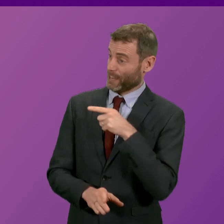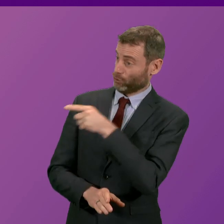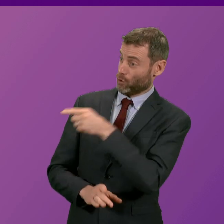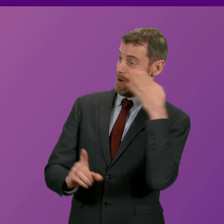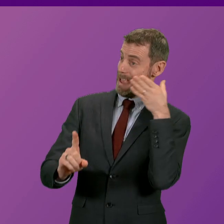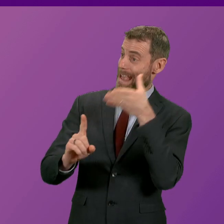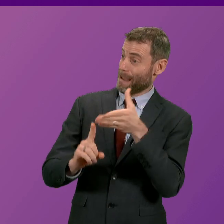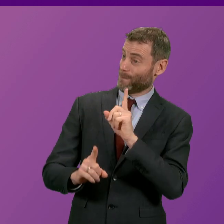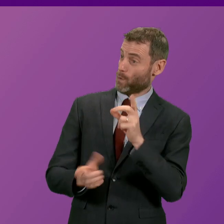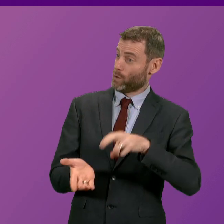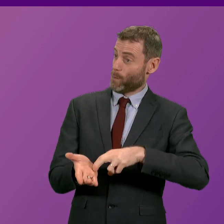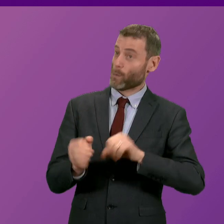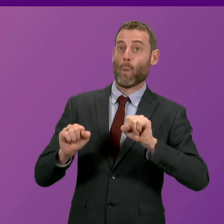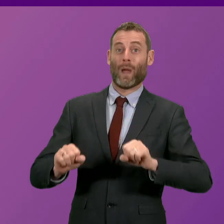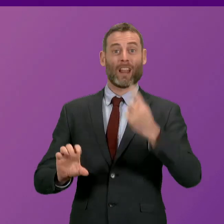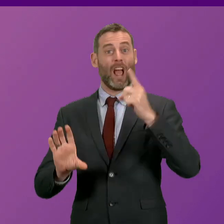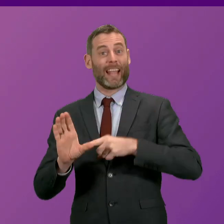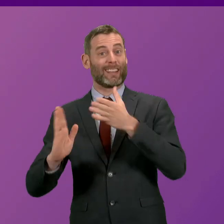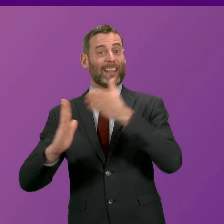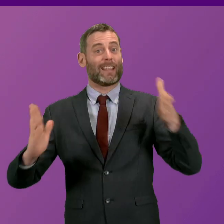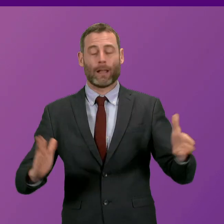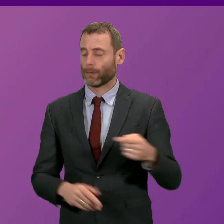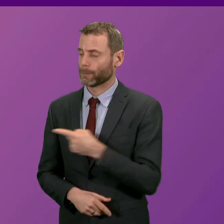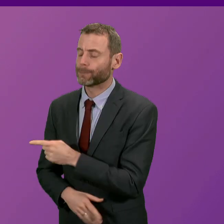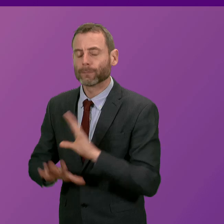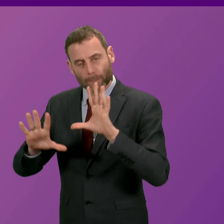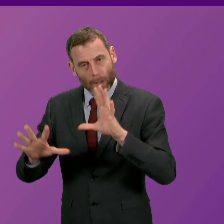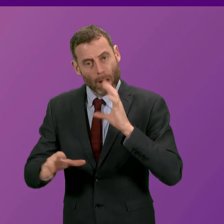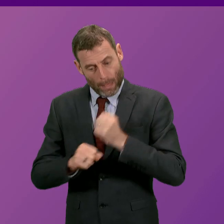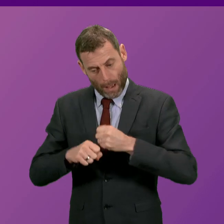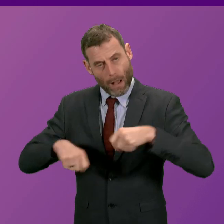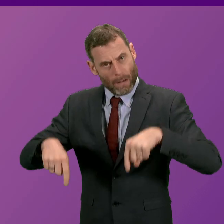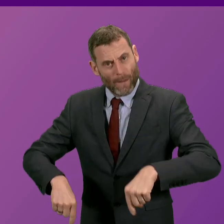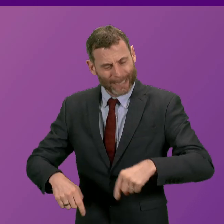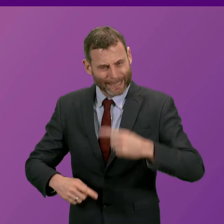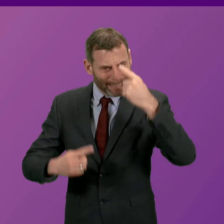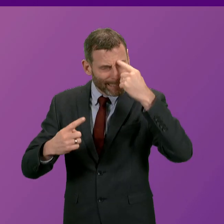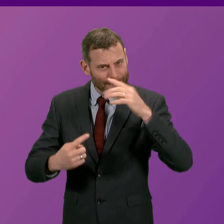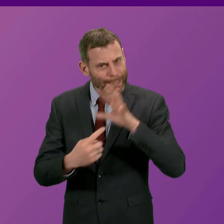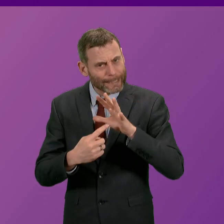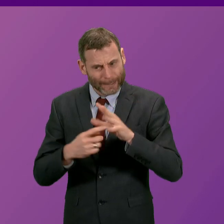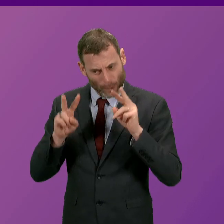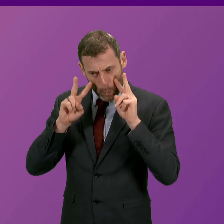As I explained to Russell Findlay, the Government is absolutely focused on improving waiting times,